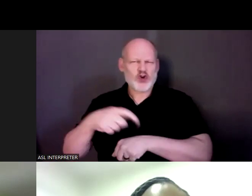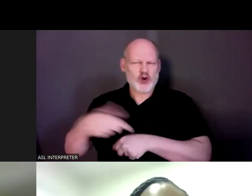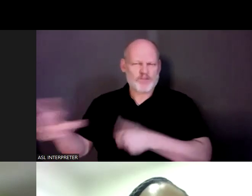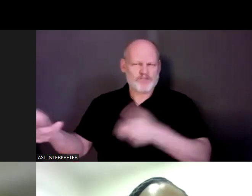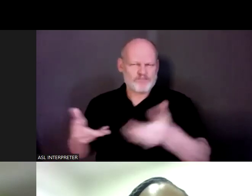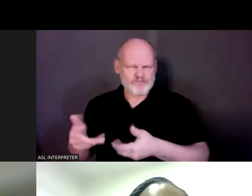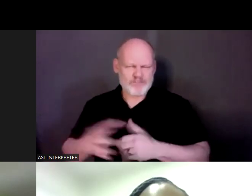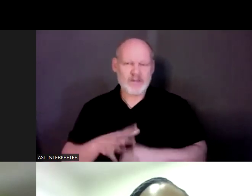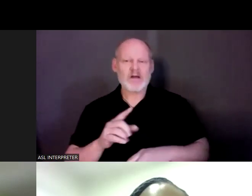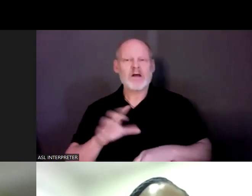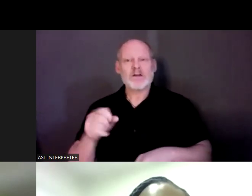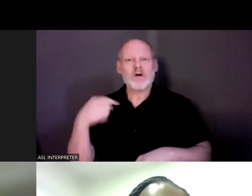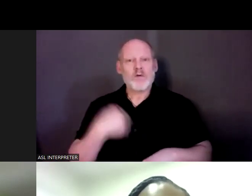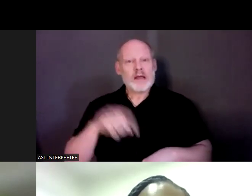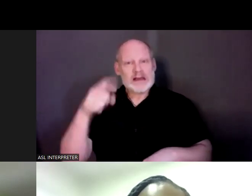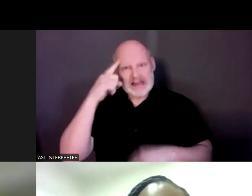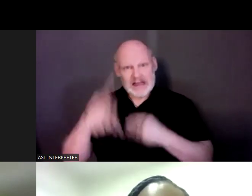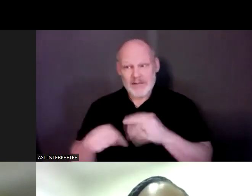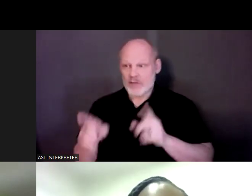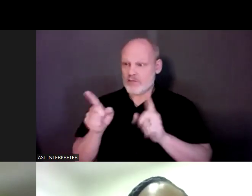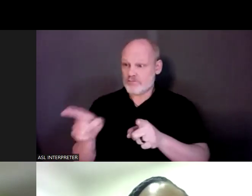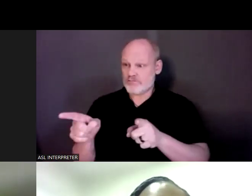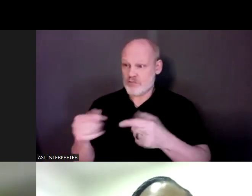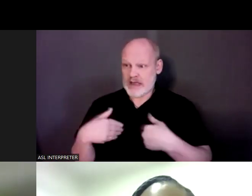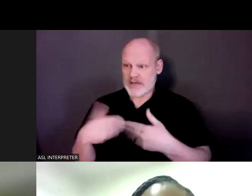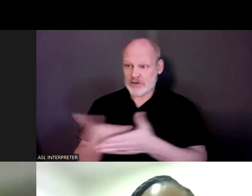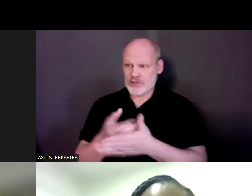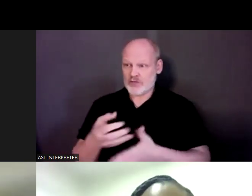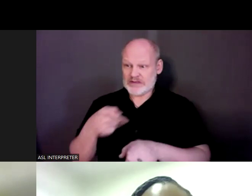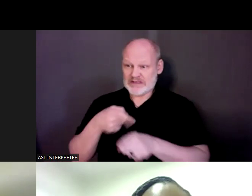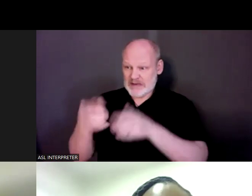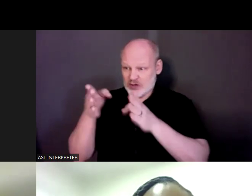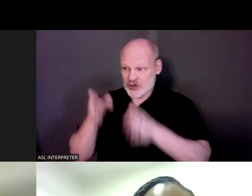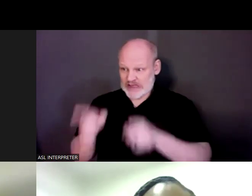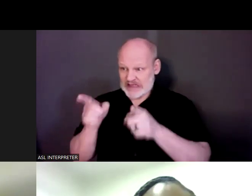like hey, we have these folks here; now how can we build a system that allows this work